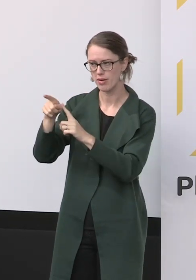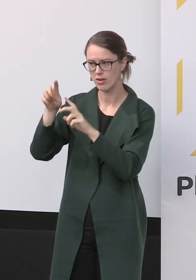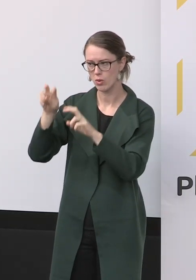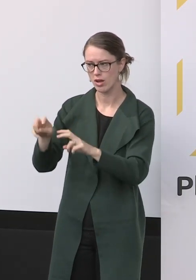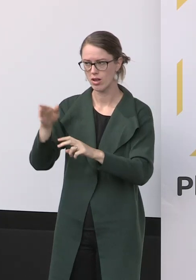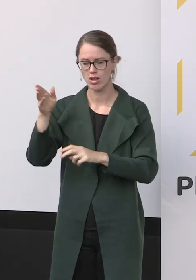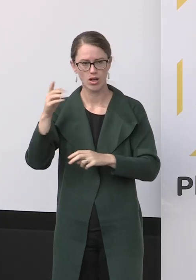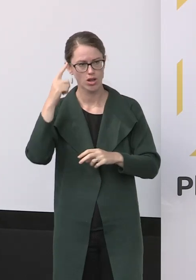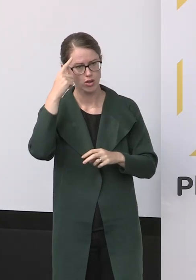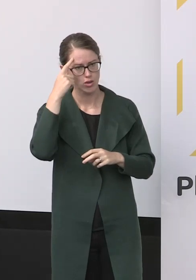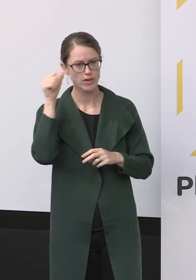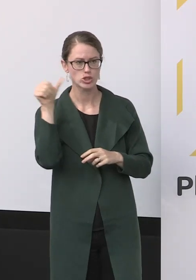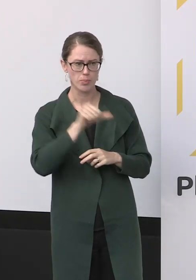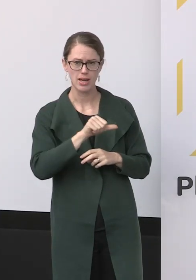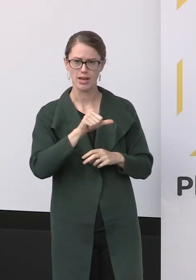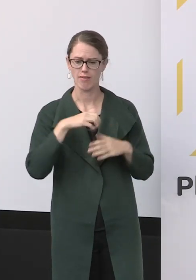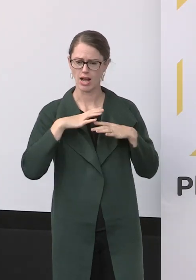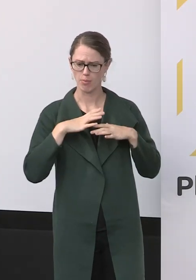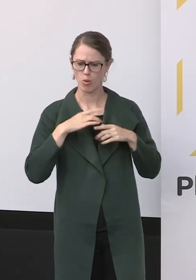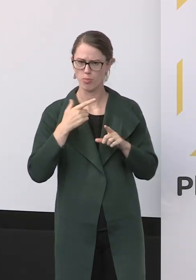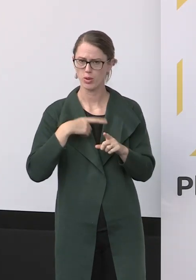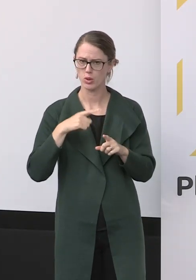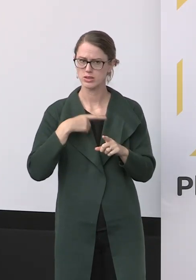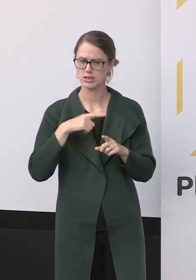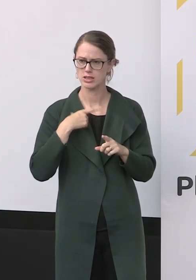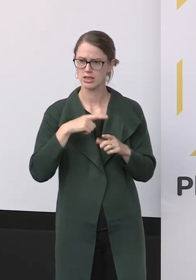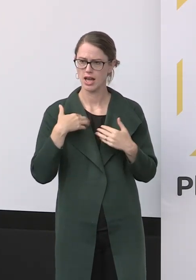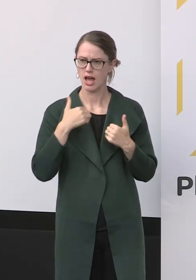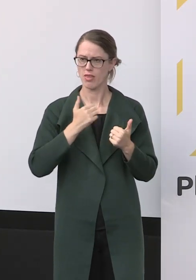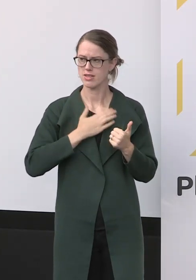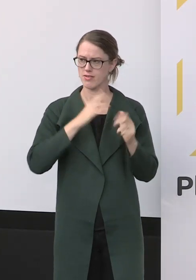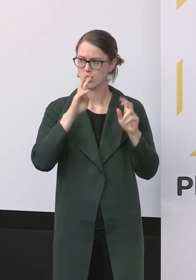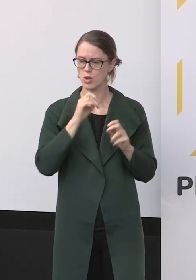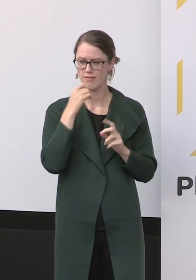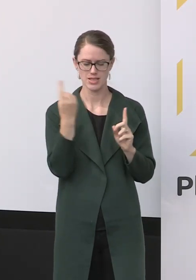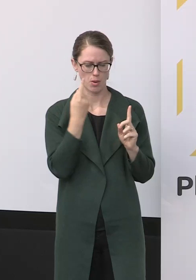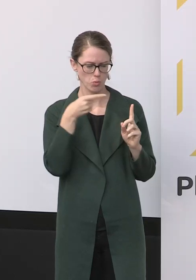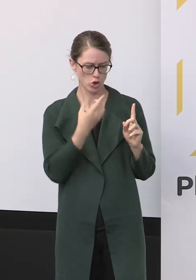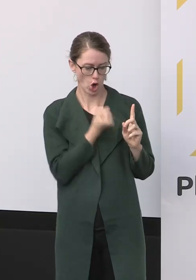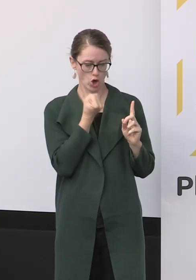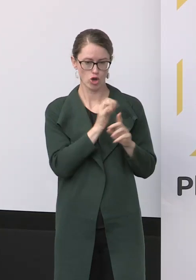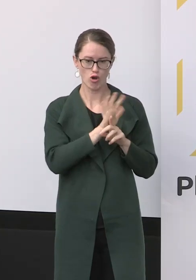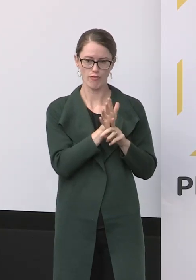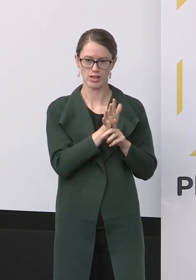level of detail available. But I'm happy to follow up your inquiry. Isn't that something that